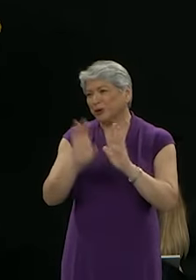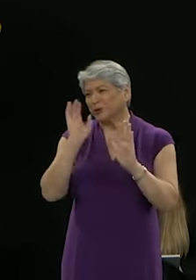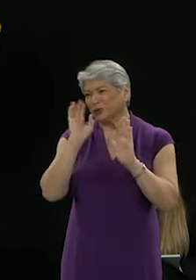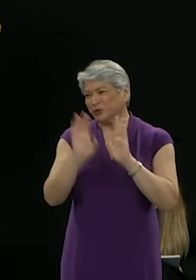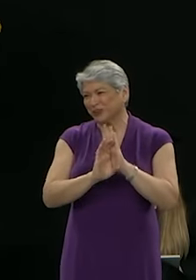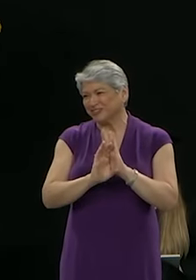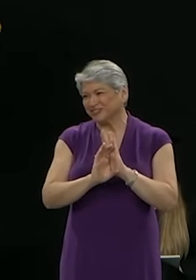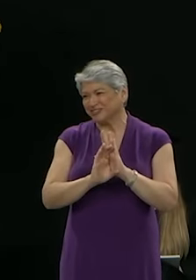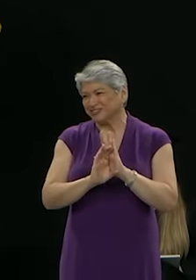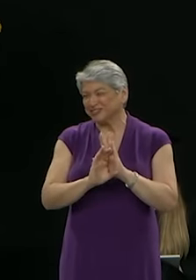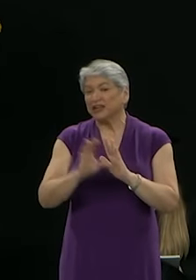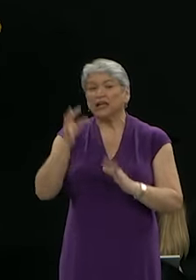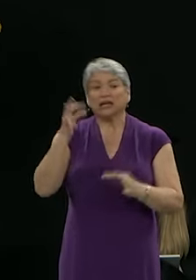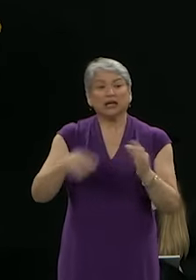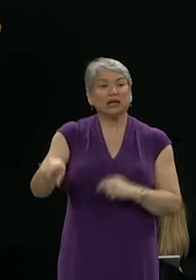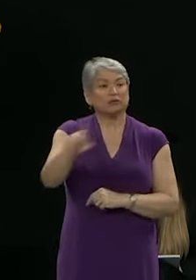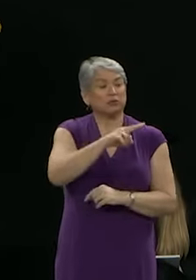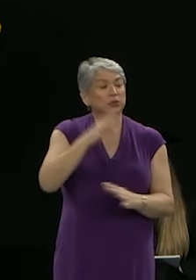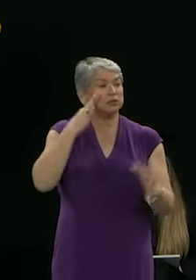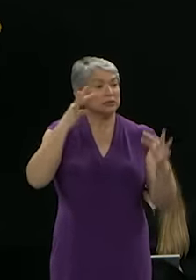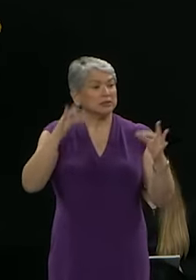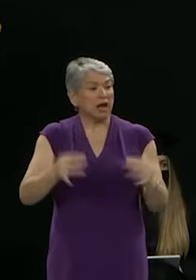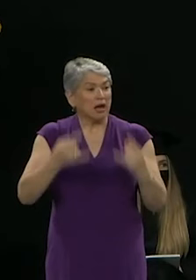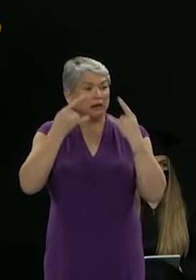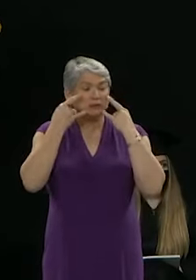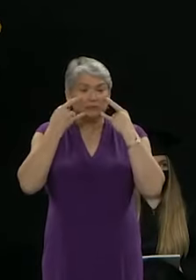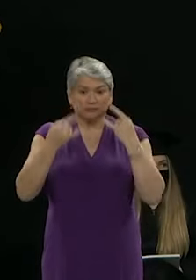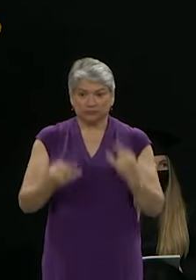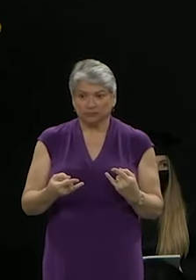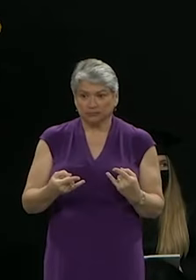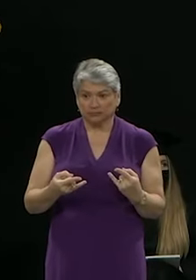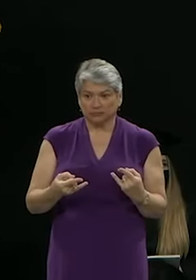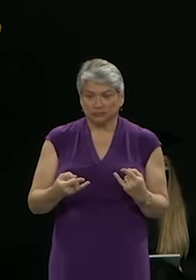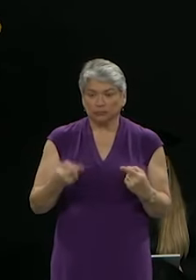For those who choose to remove their face covering while on stage,